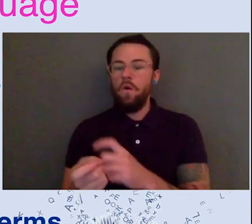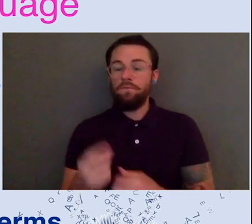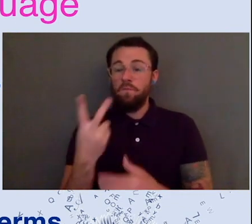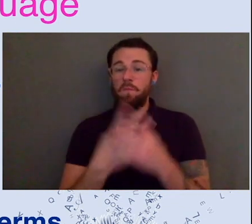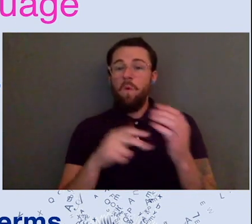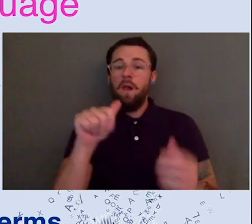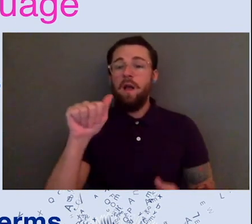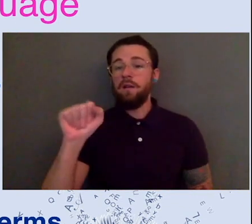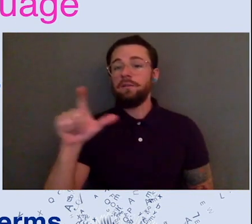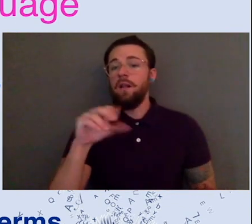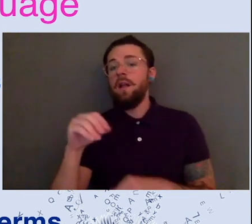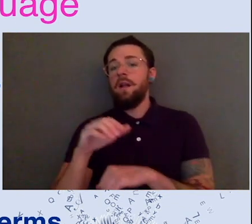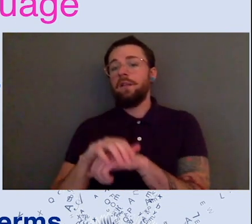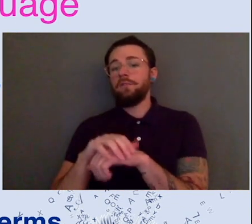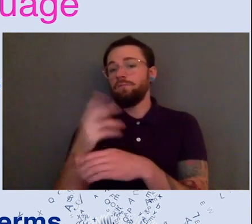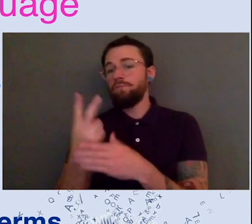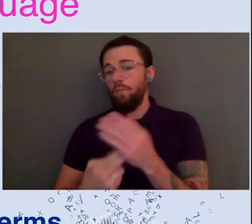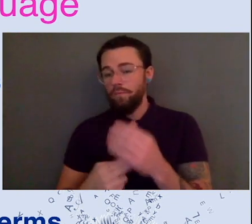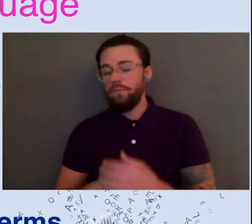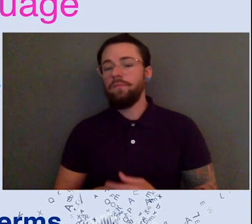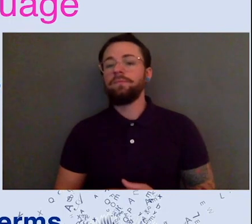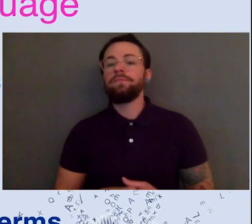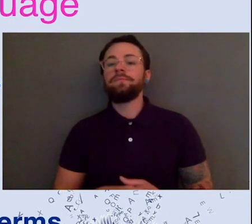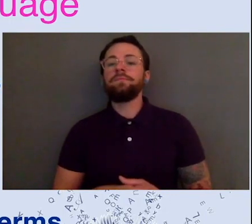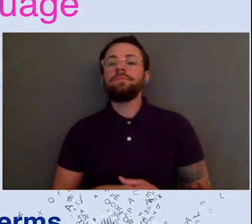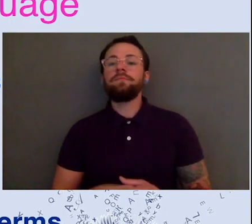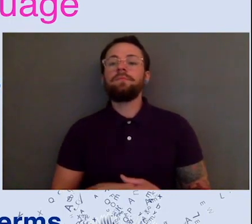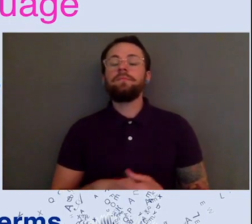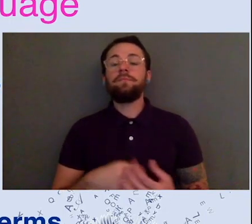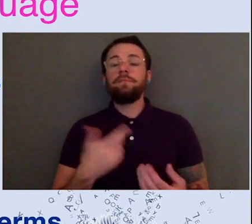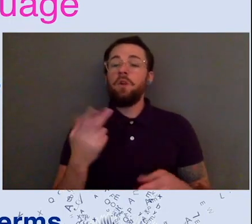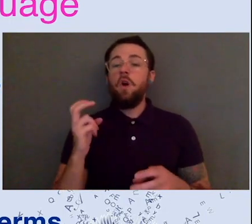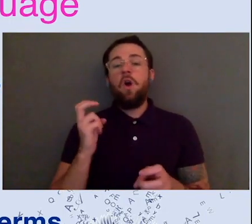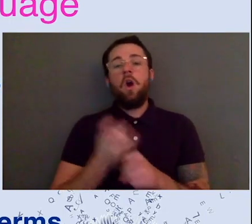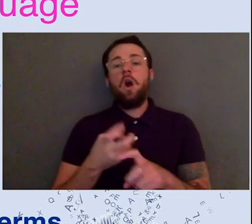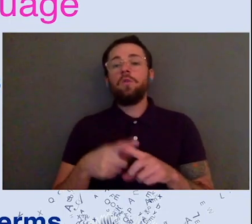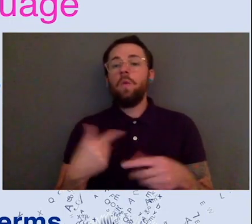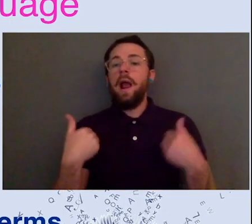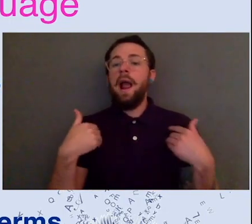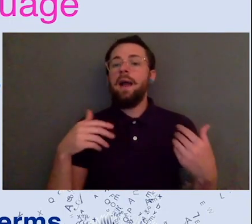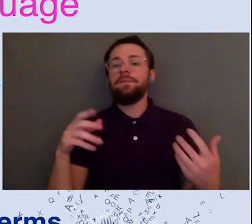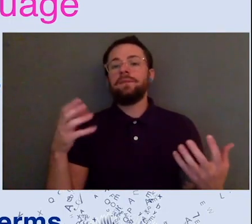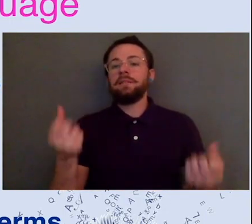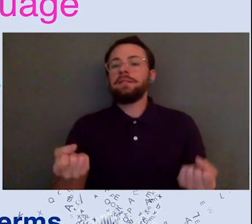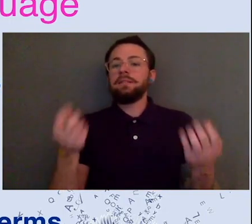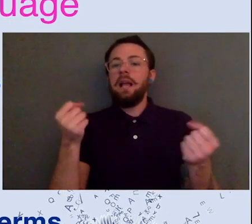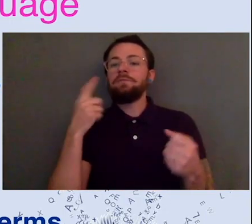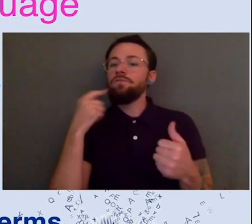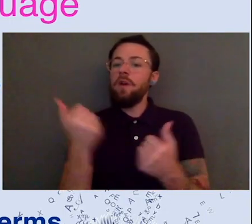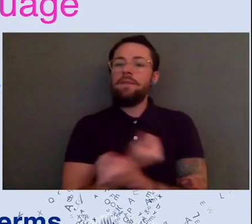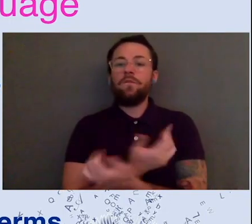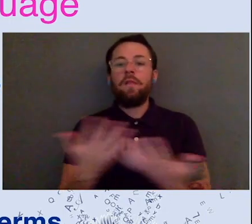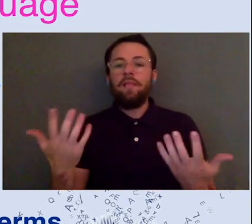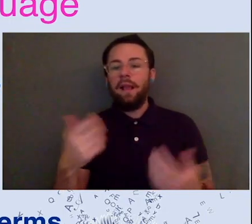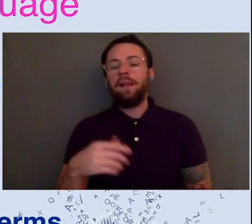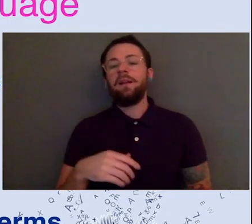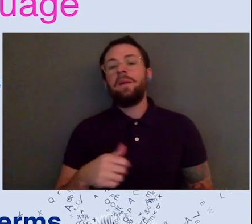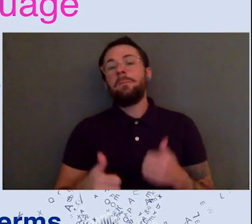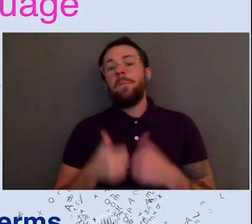I think that language is very important when it comes to talking about gender identity.